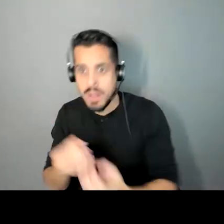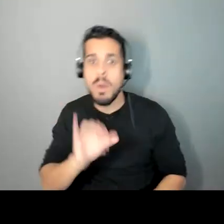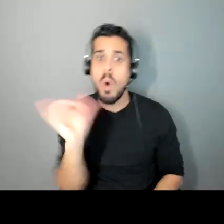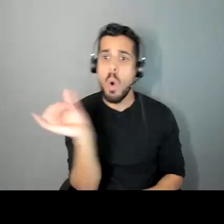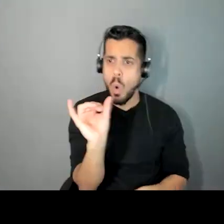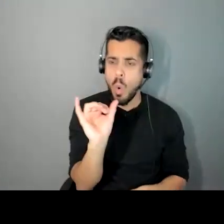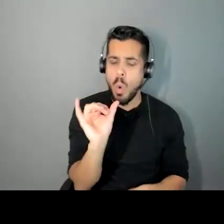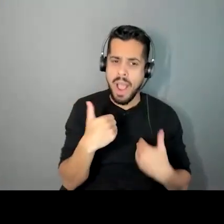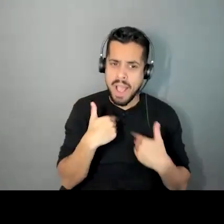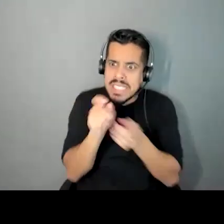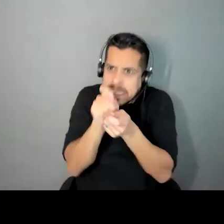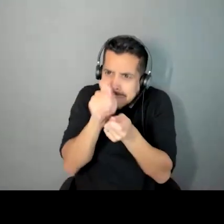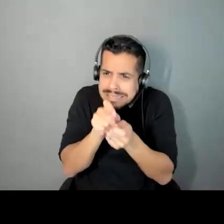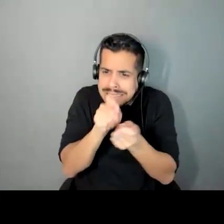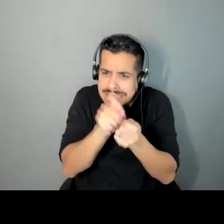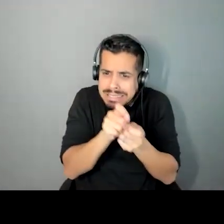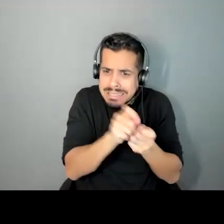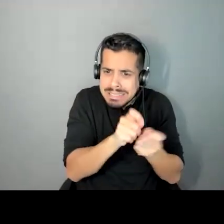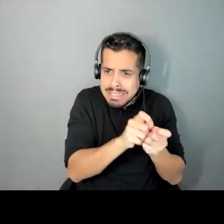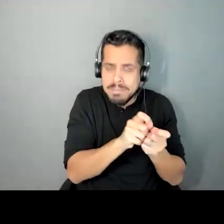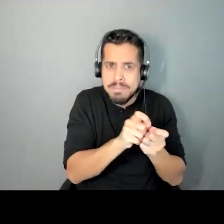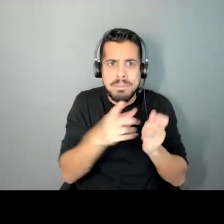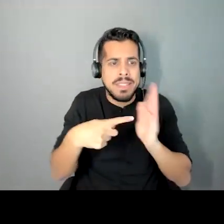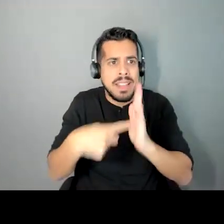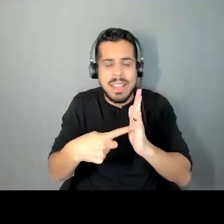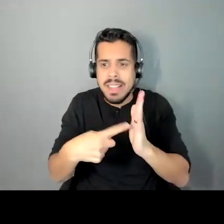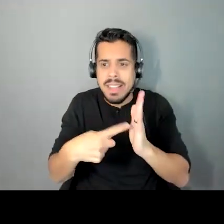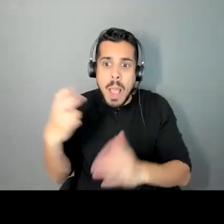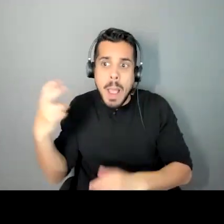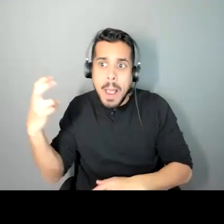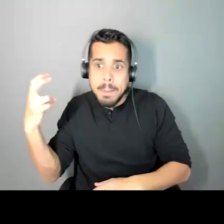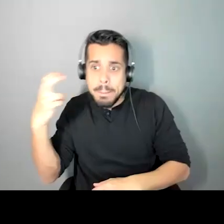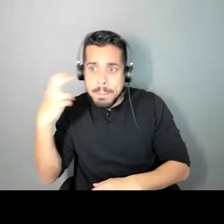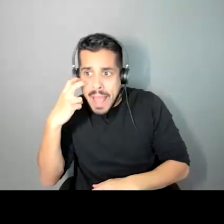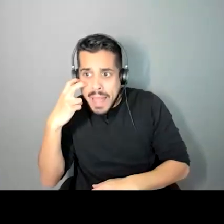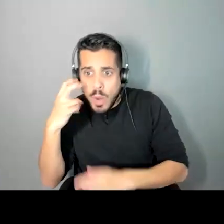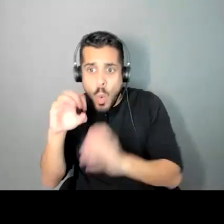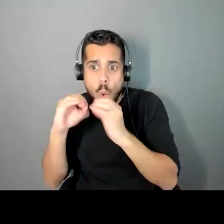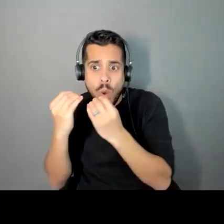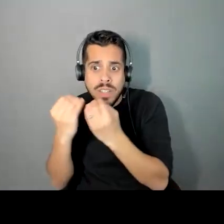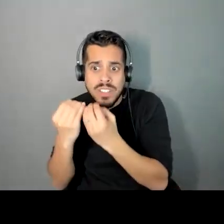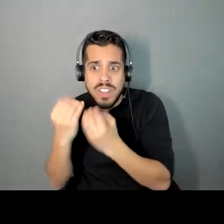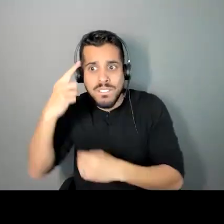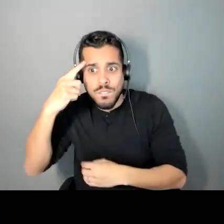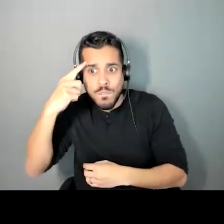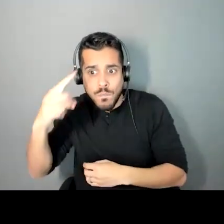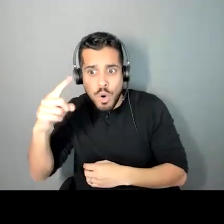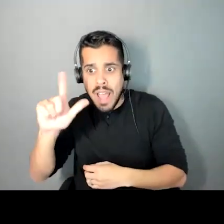you know, very specific, like, blindness organizations, like, for, like, LHON, or for--